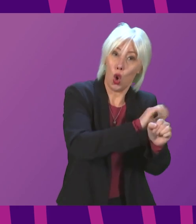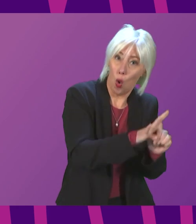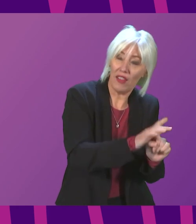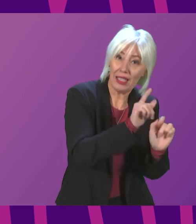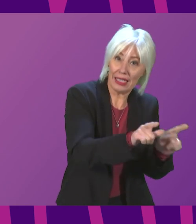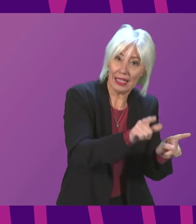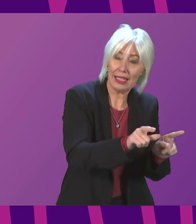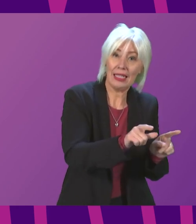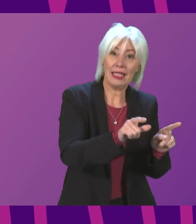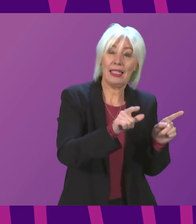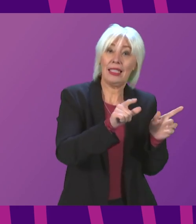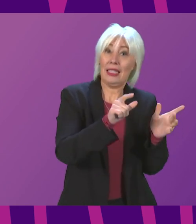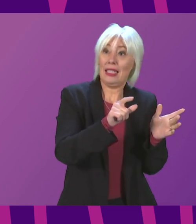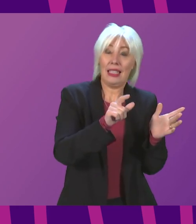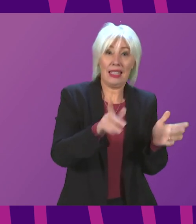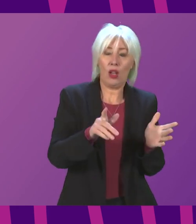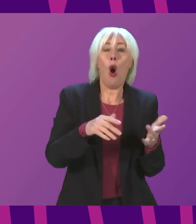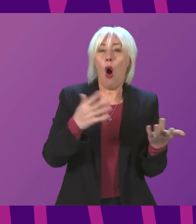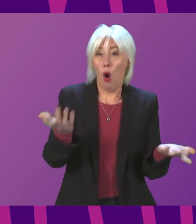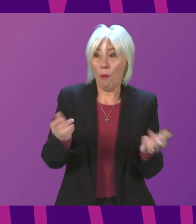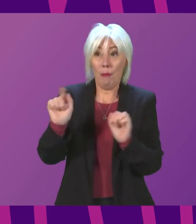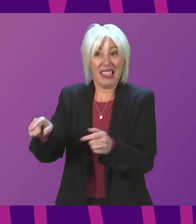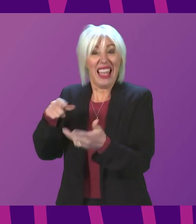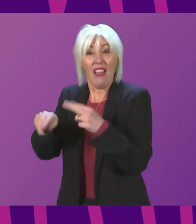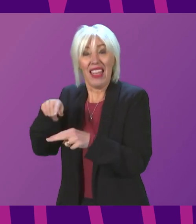hospital is something other than Covid, the protective infection-control measures that